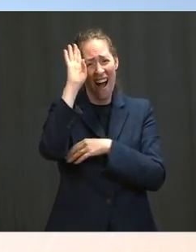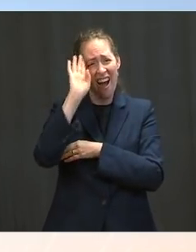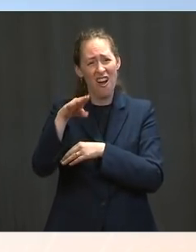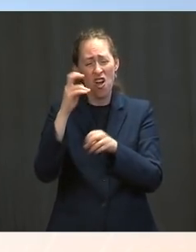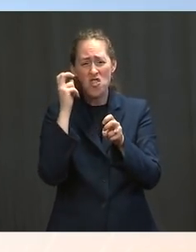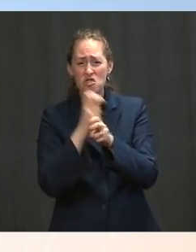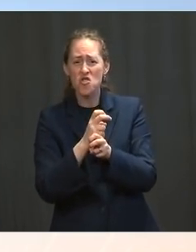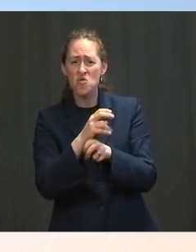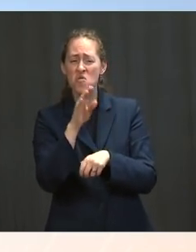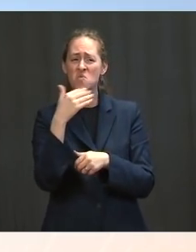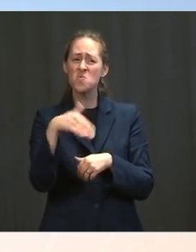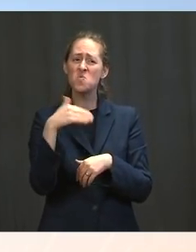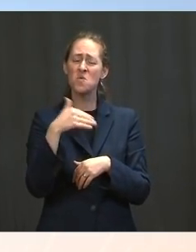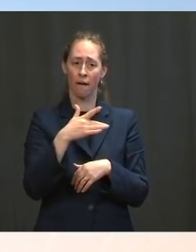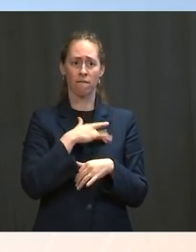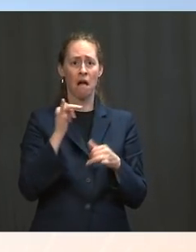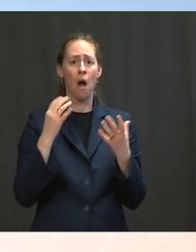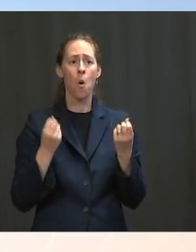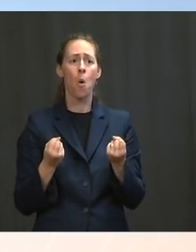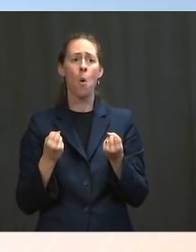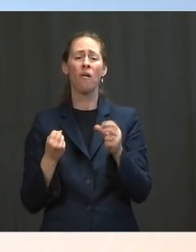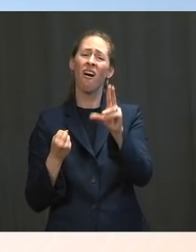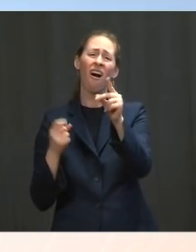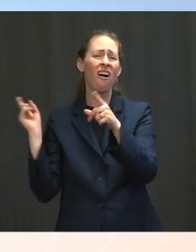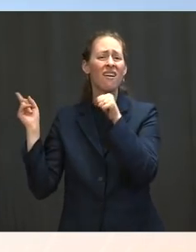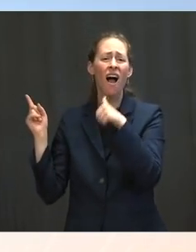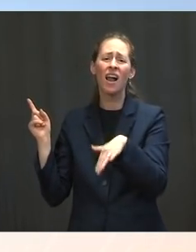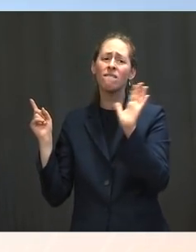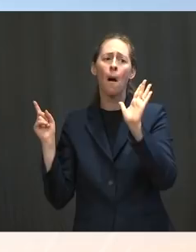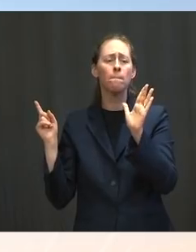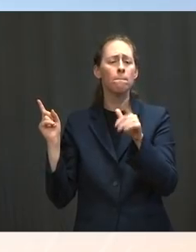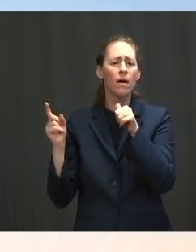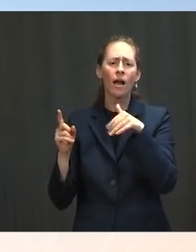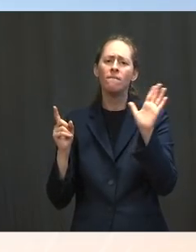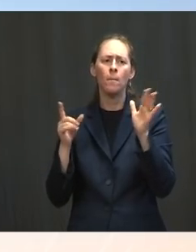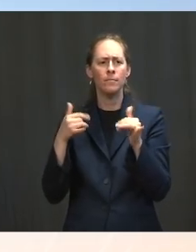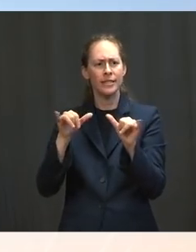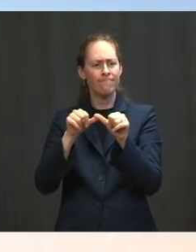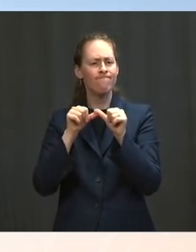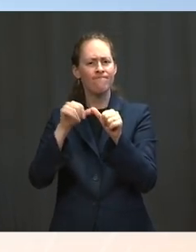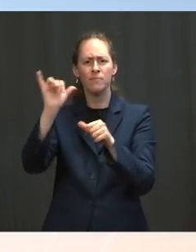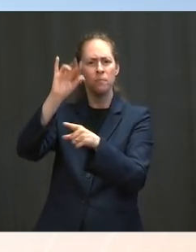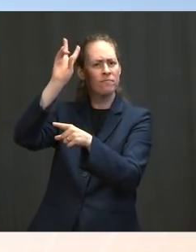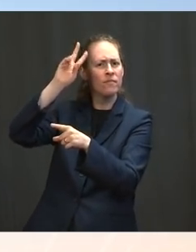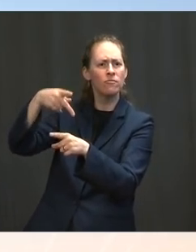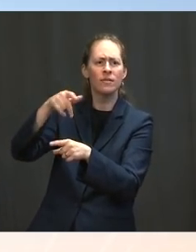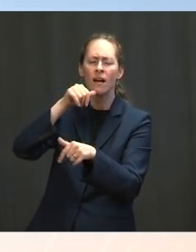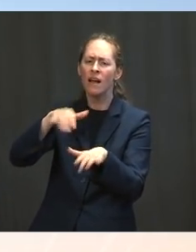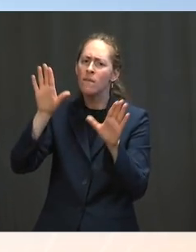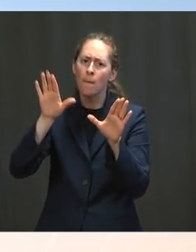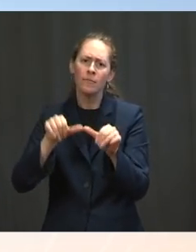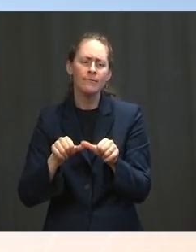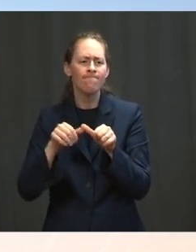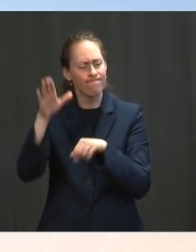he doesn't give up. That's not who he is, neither is -- neither is that who the Vice President is. So they'll continue to press on moving all these agenda items forward.